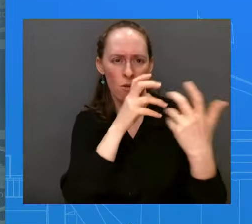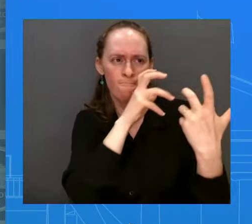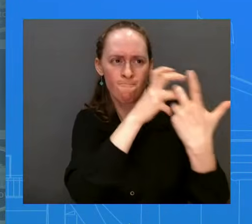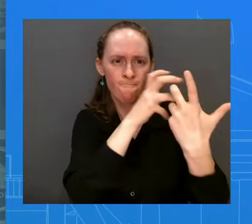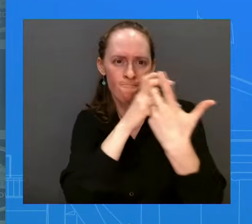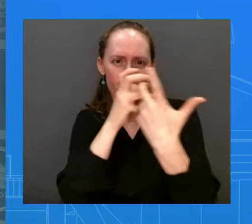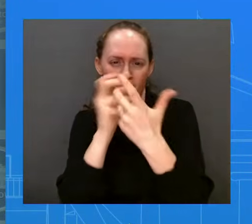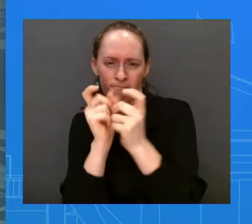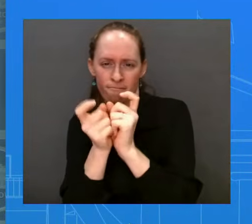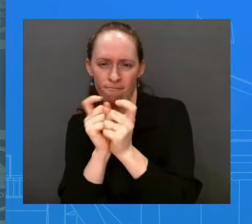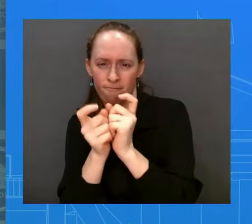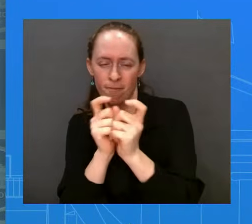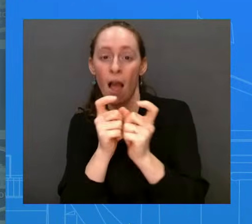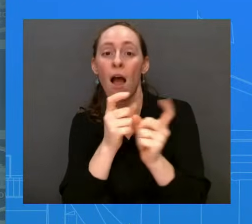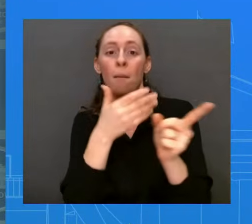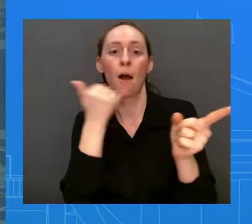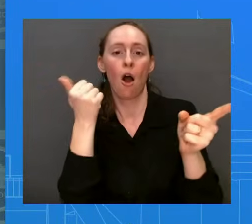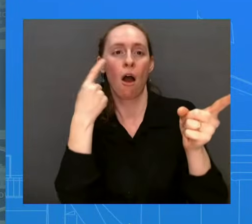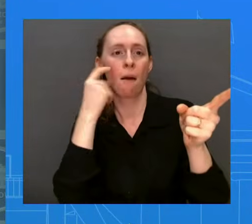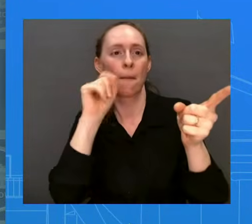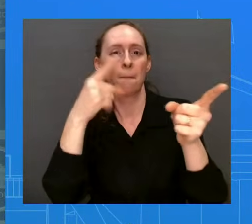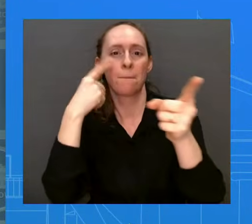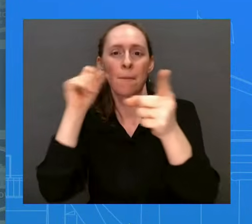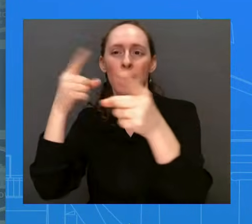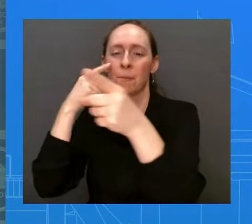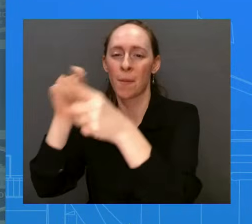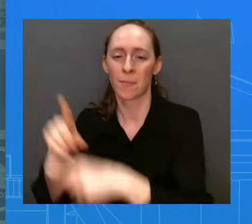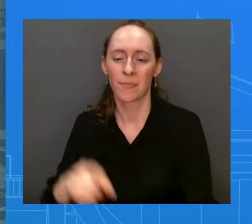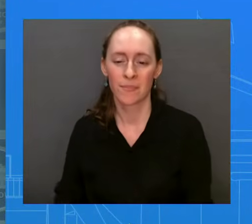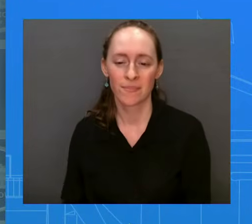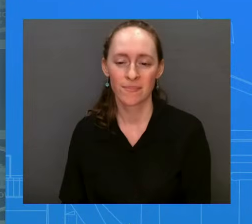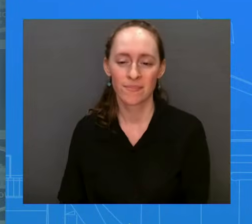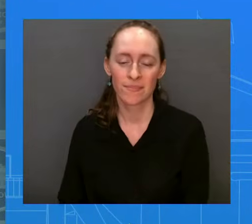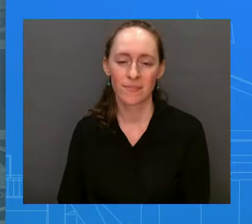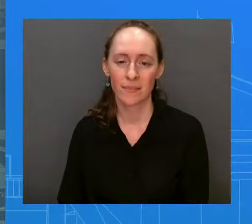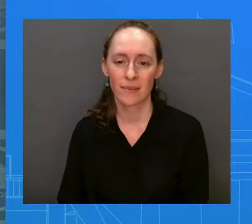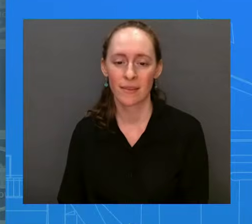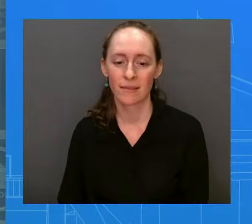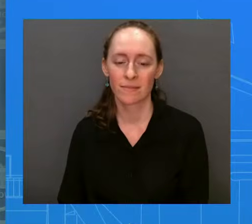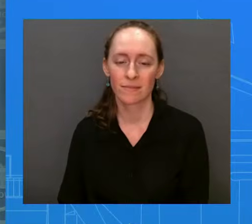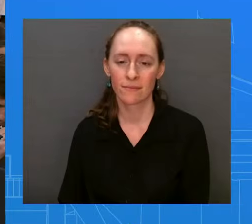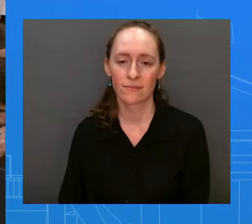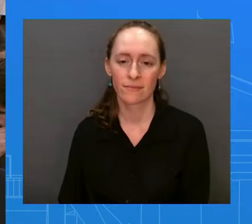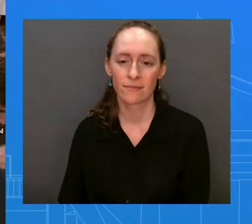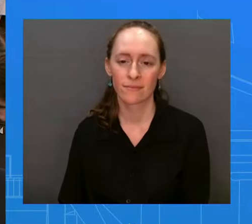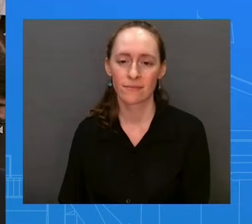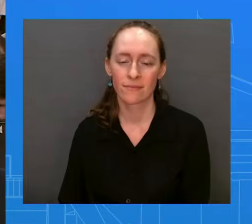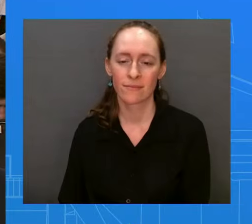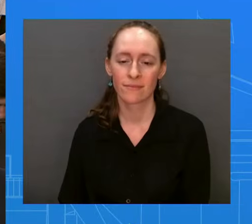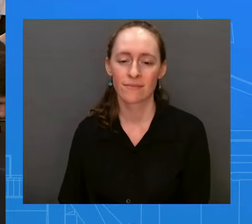So, you said that the debris fell on frozen waters or in remote areas. And these are also, like, huge objects,